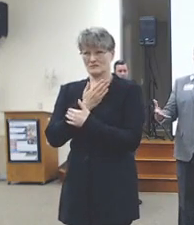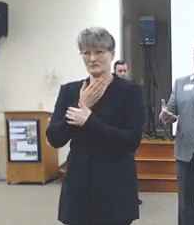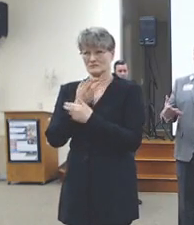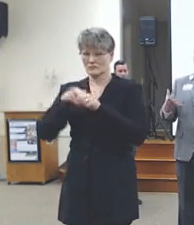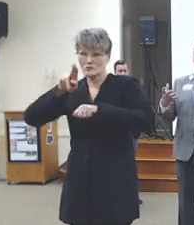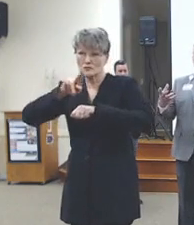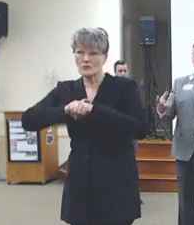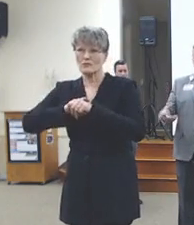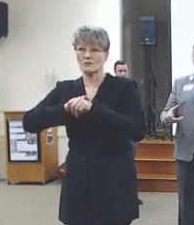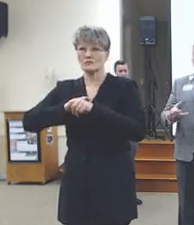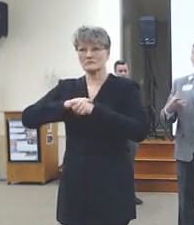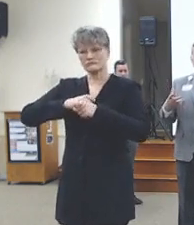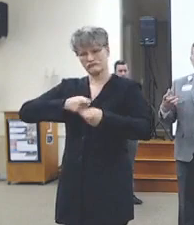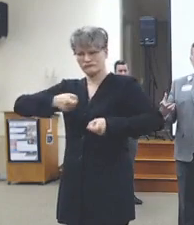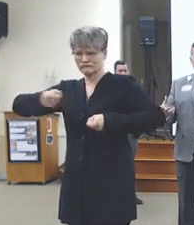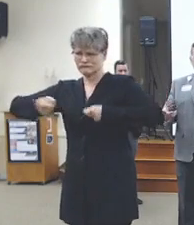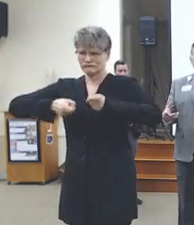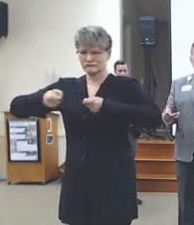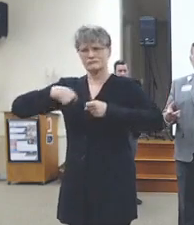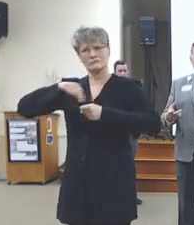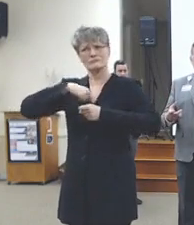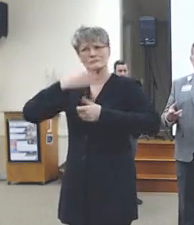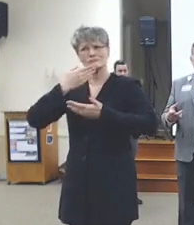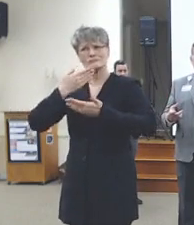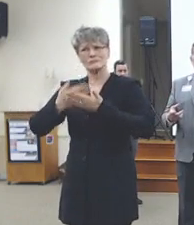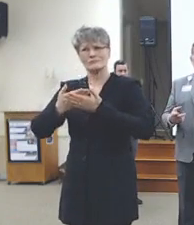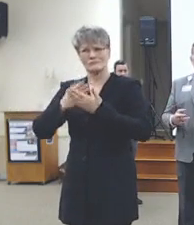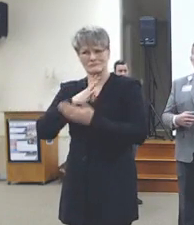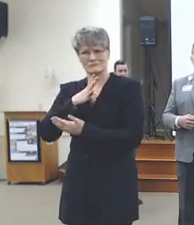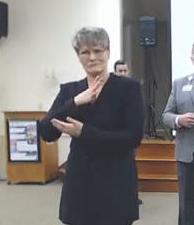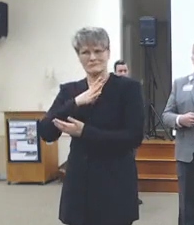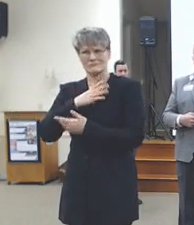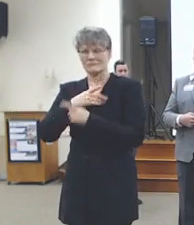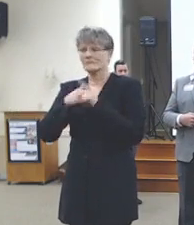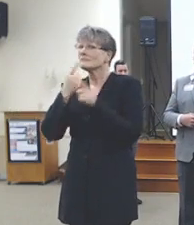all doing pretty good with our protective equipment. The one piece that